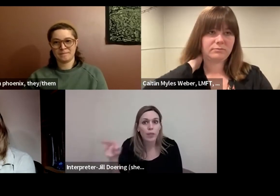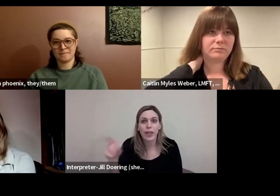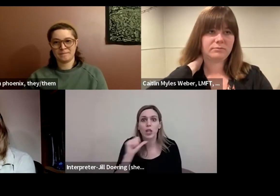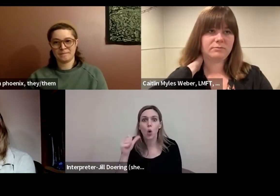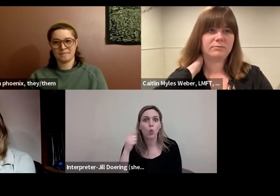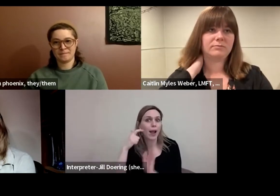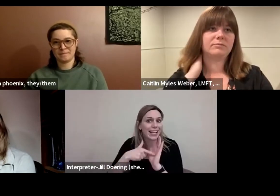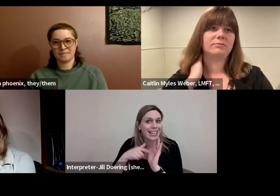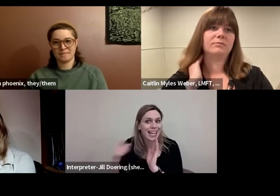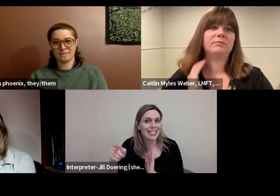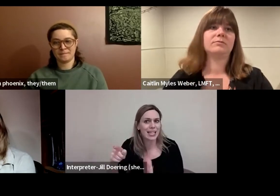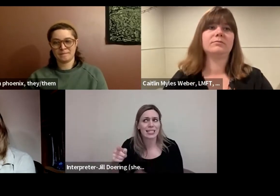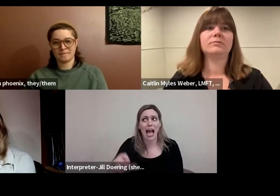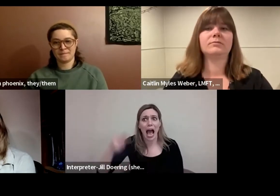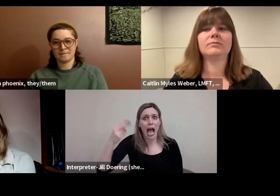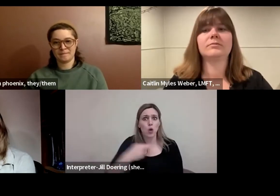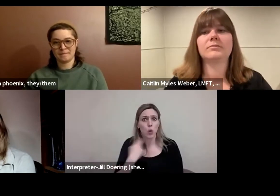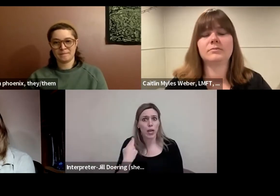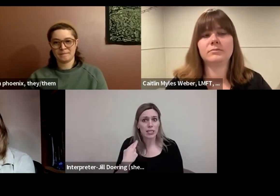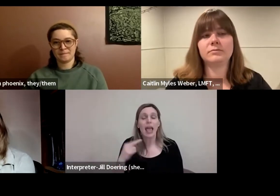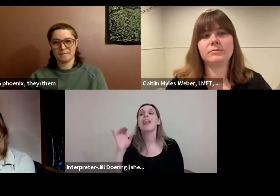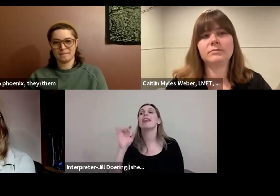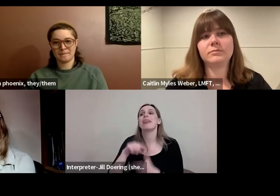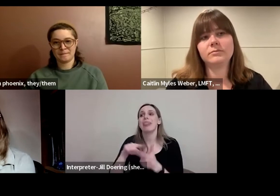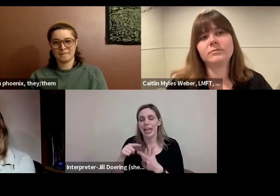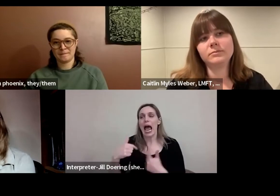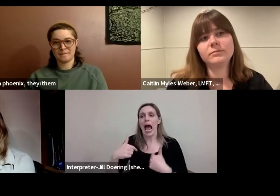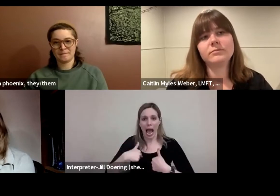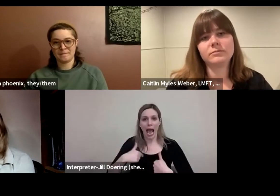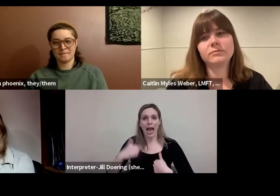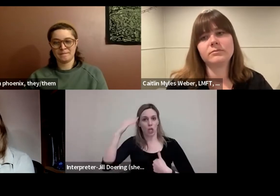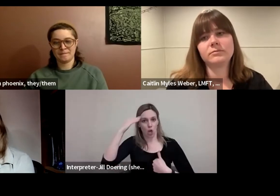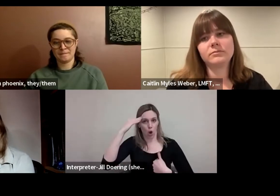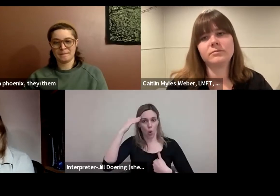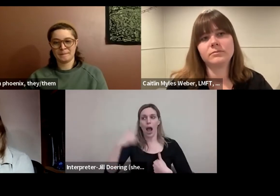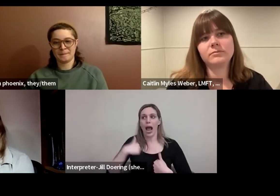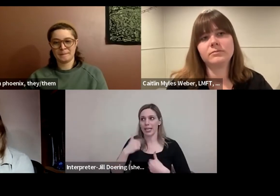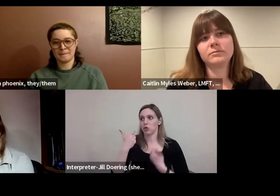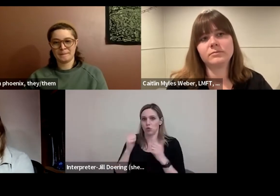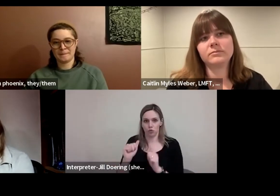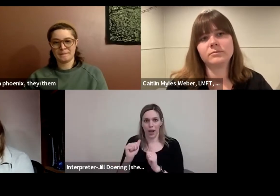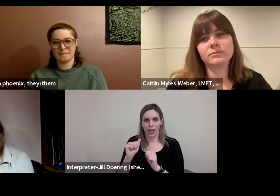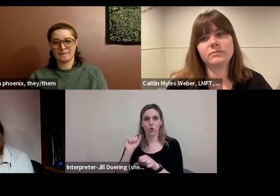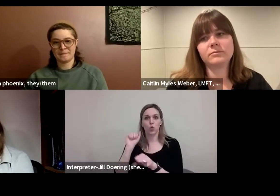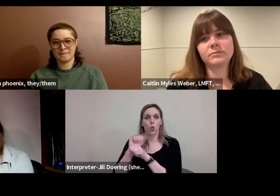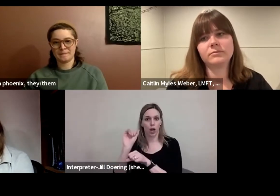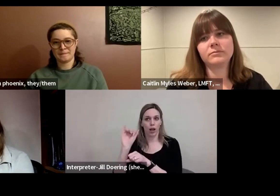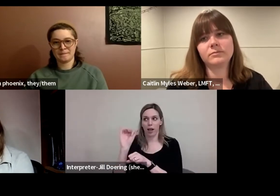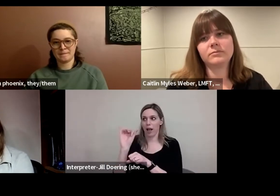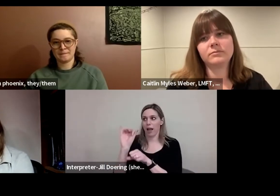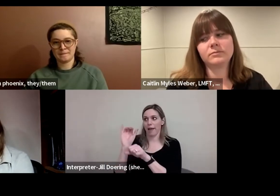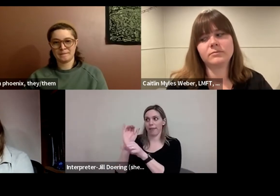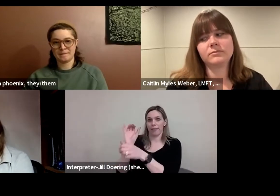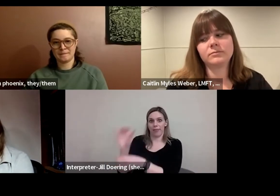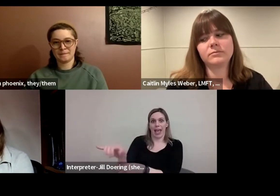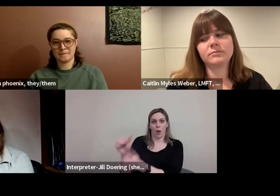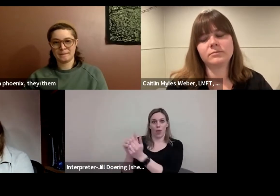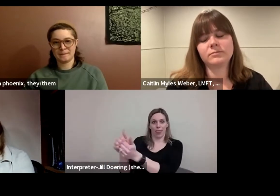that's something that I need to work on with them, right? If they know it's risky and they're not interested in changing it,